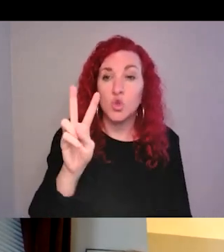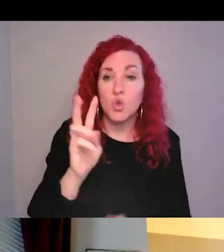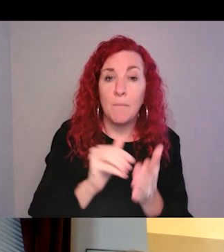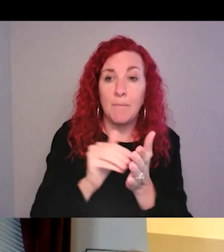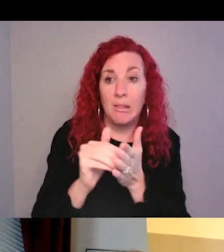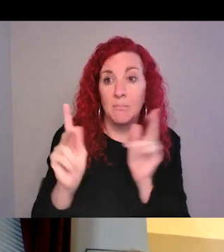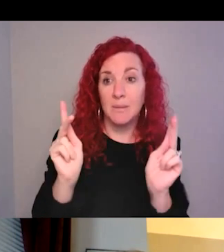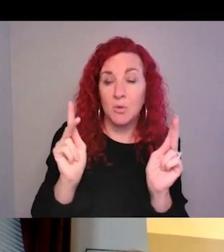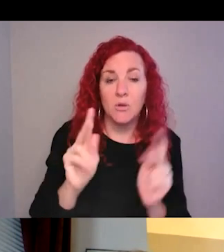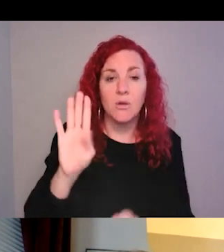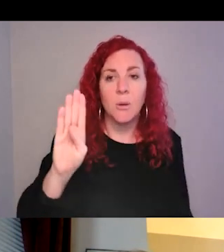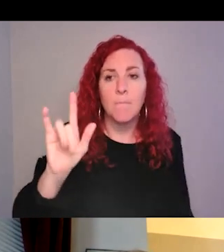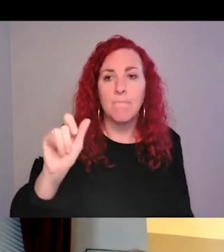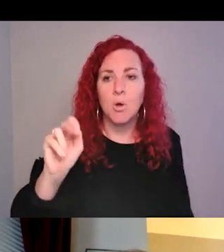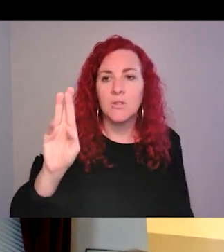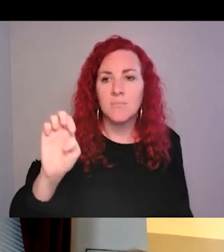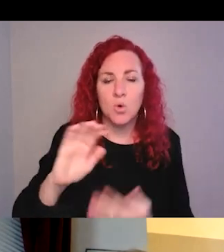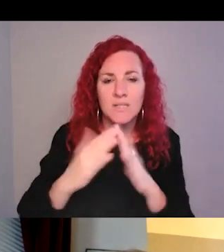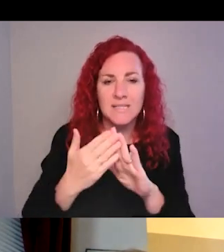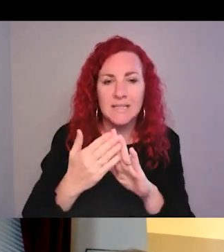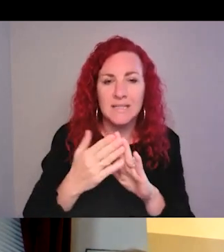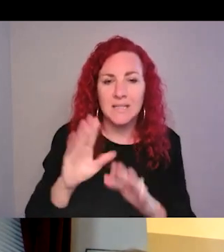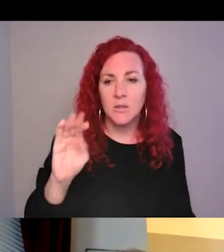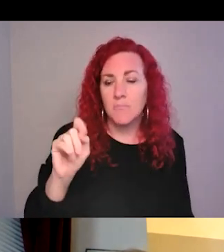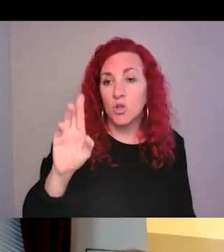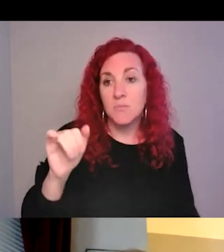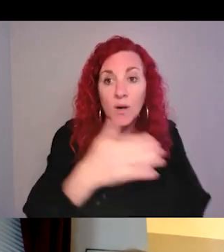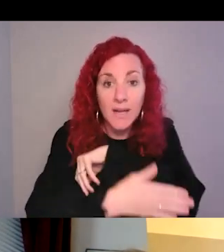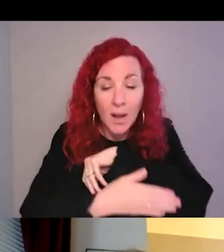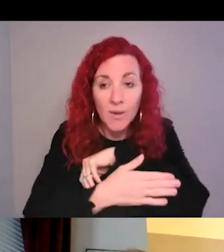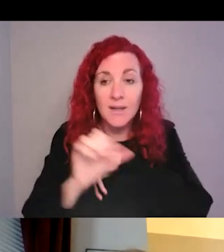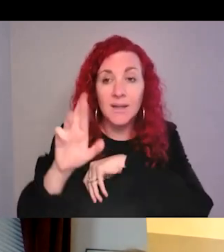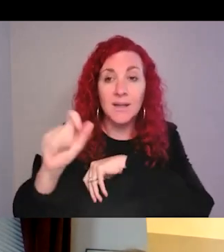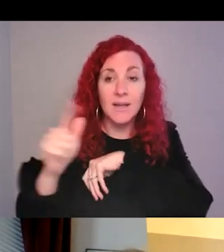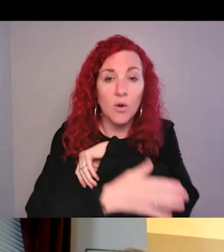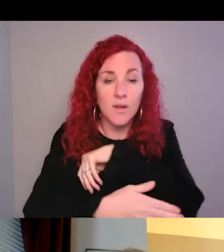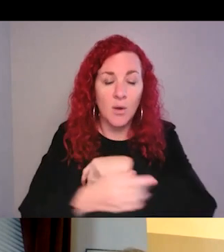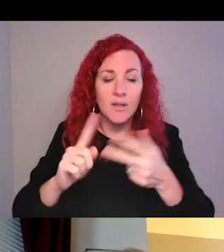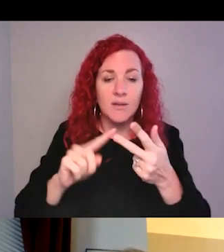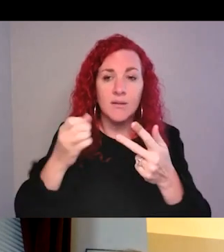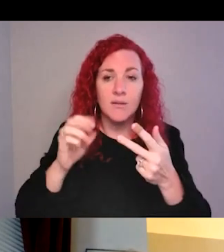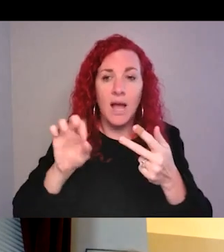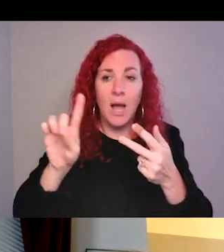THAT IS THE BALTIMORE CITY AND THE COUNTY TO THE WEST.